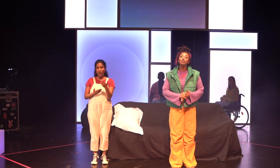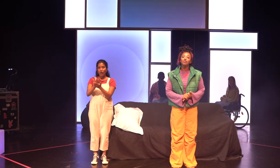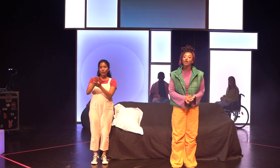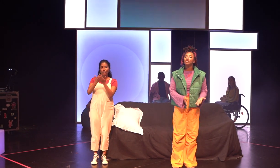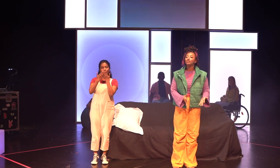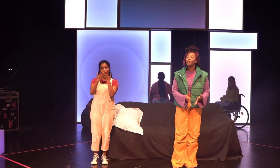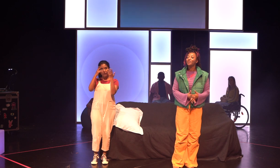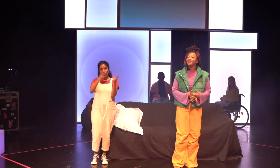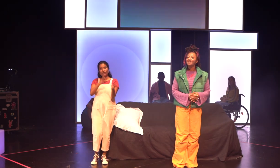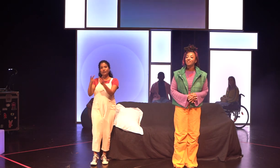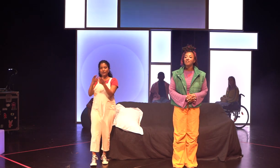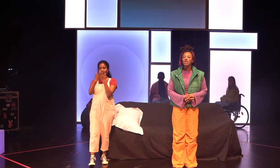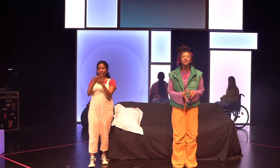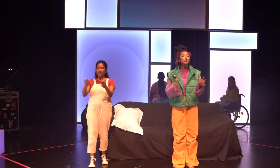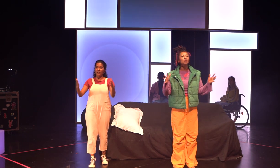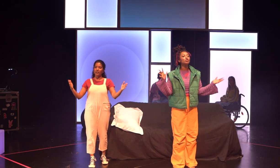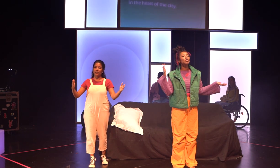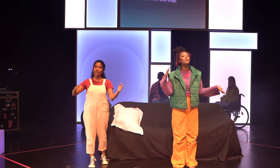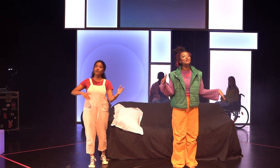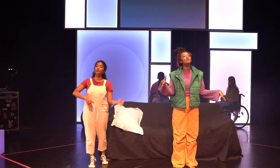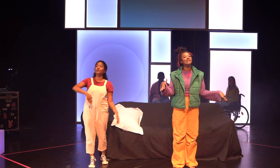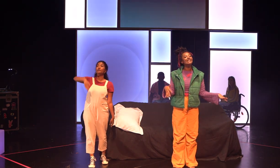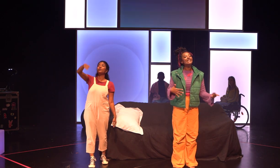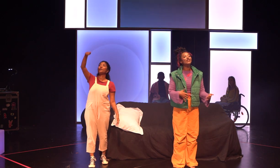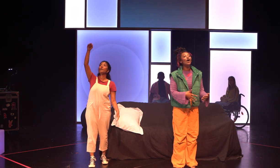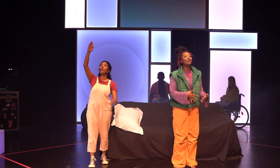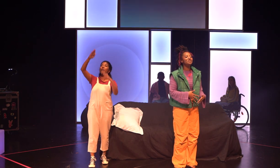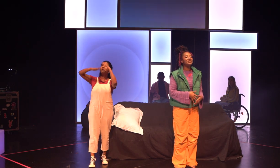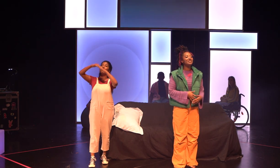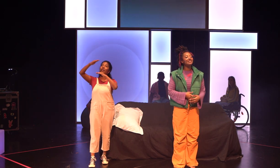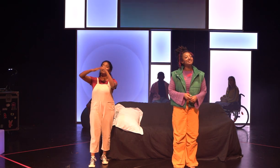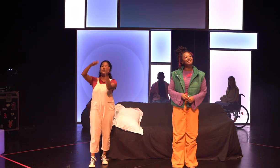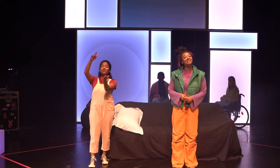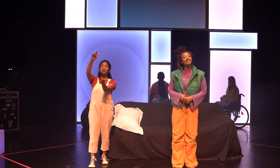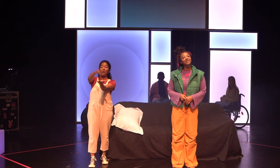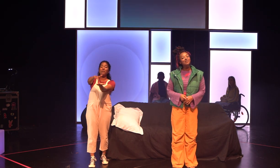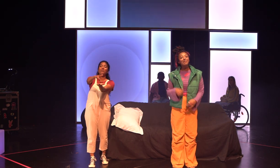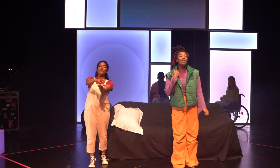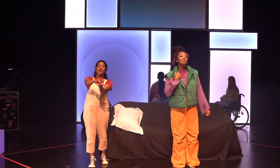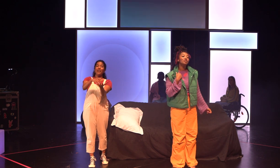doors of the hostel. A huge tall building in the heart of the city. Bag on my